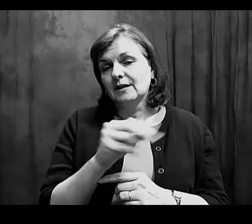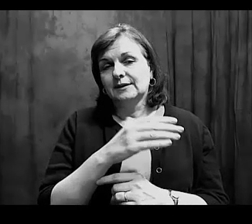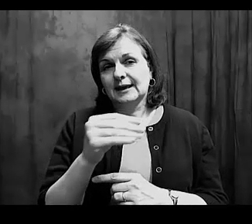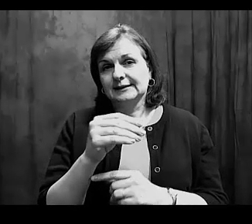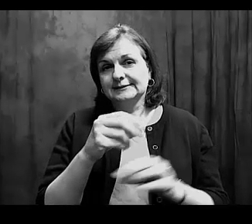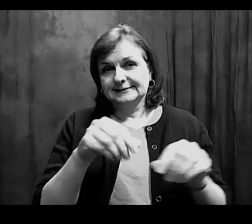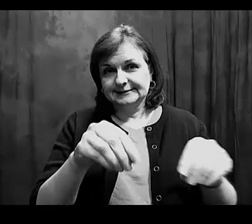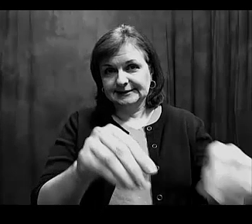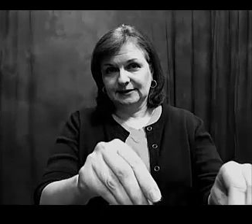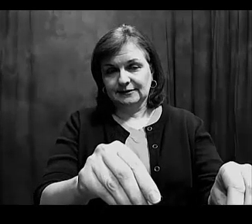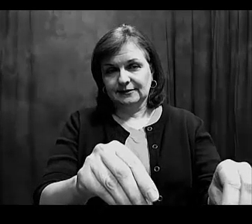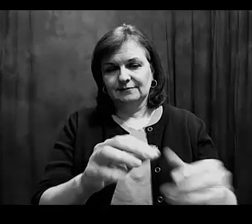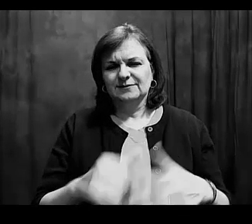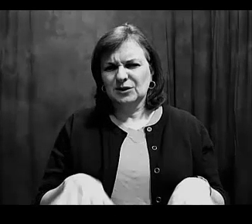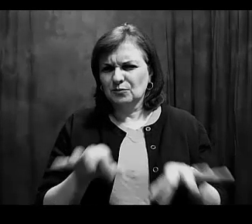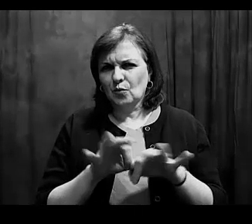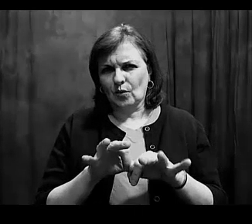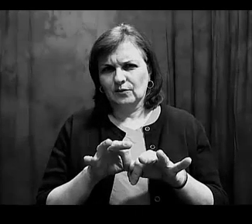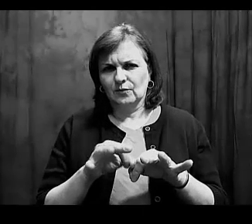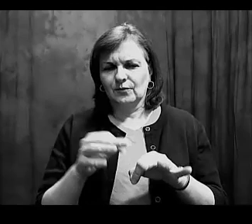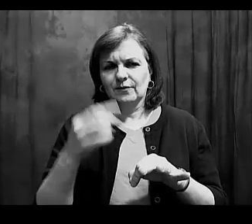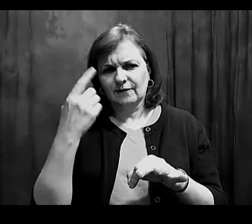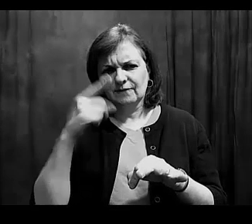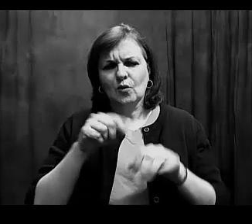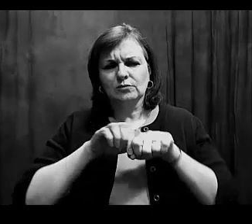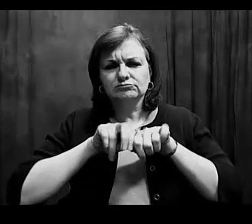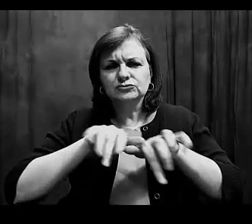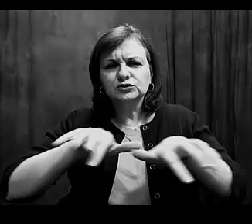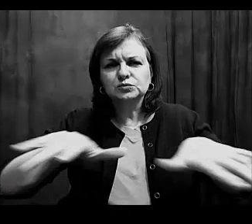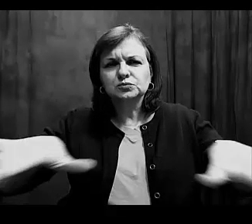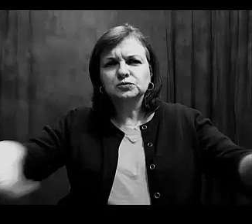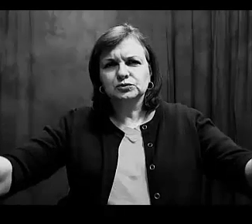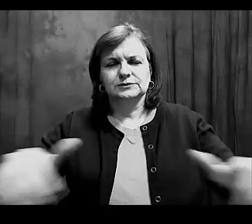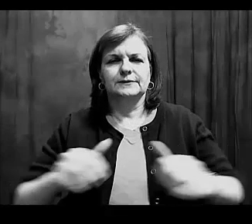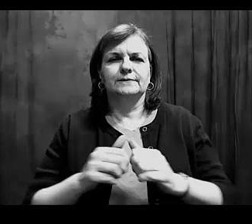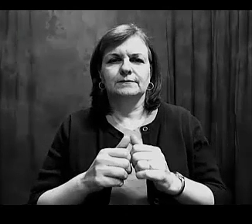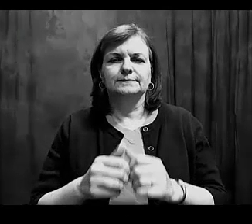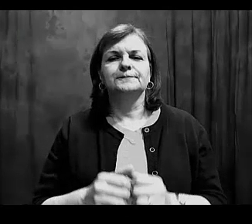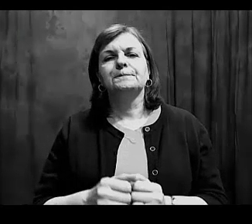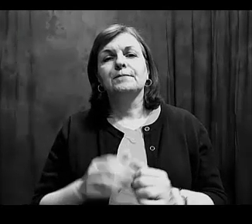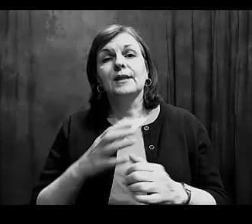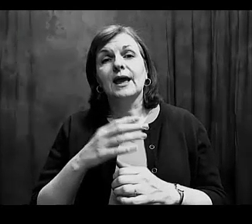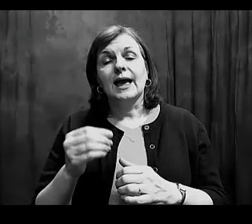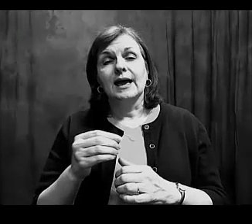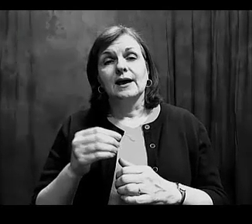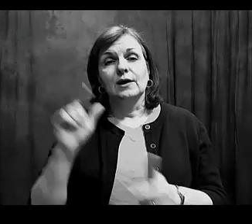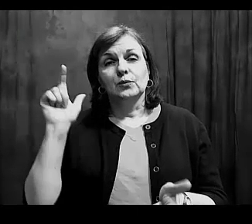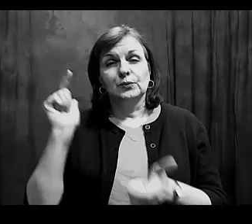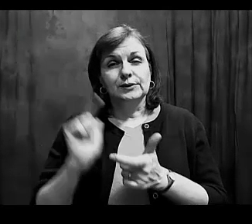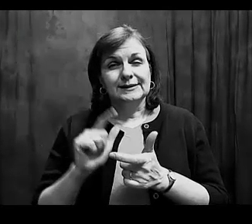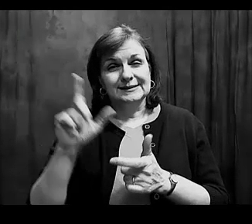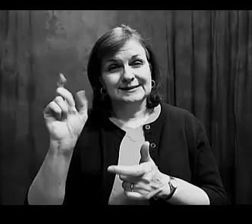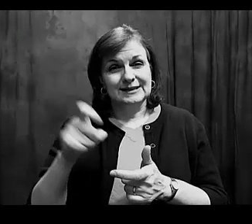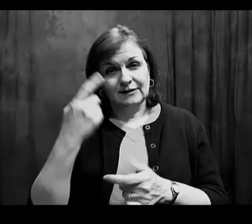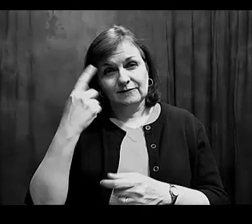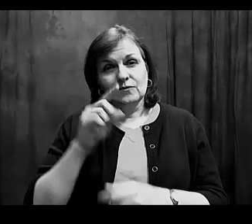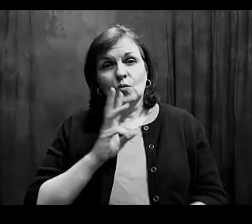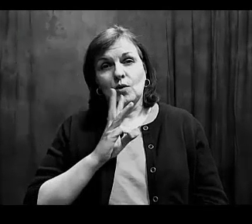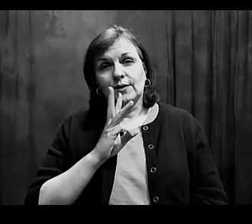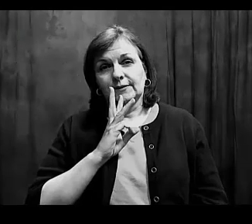important for increased dispersal and decreased need for water